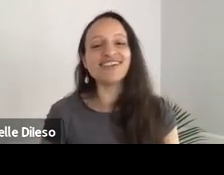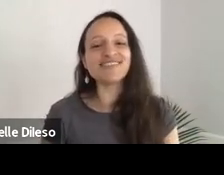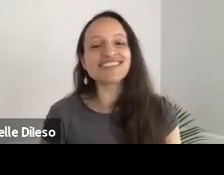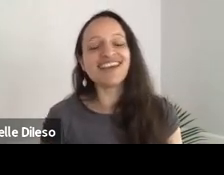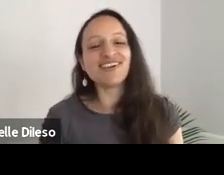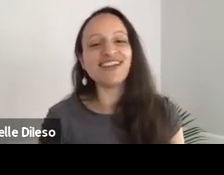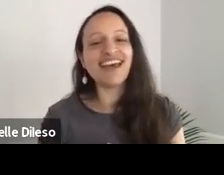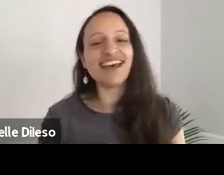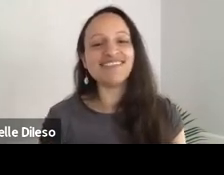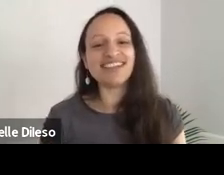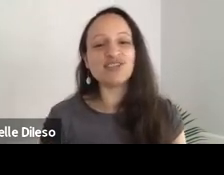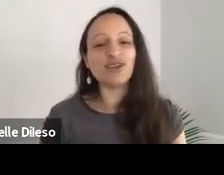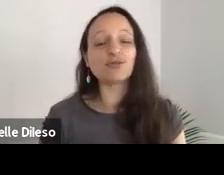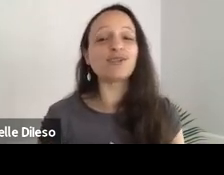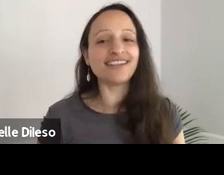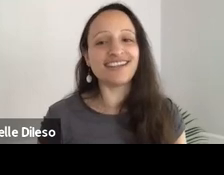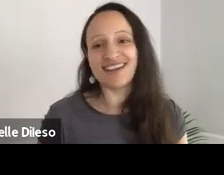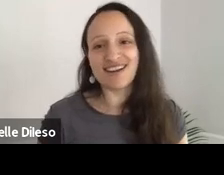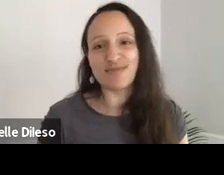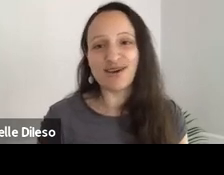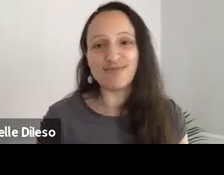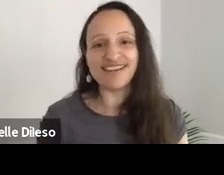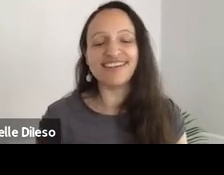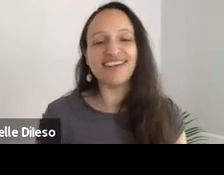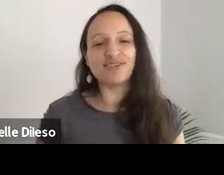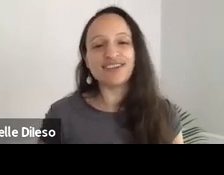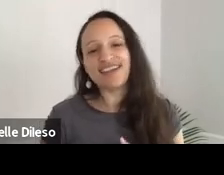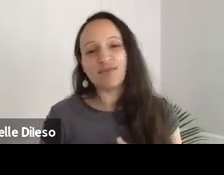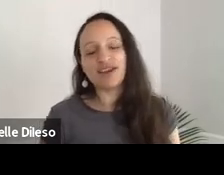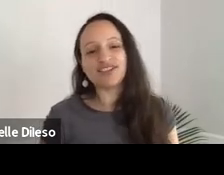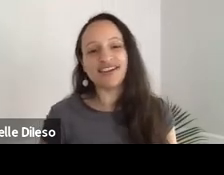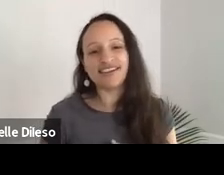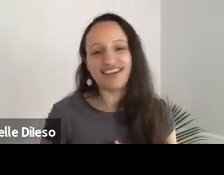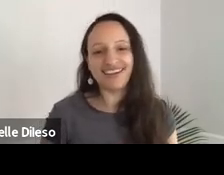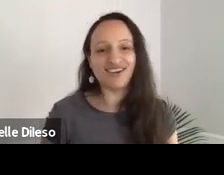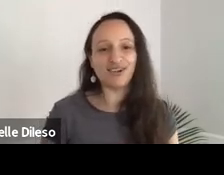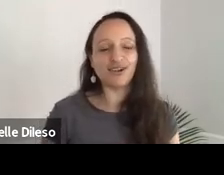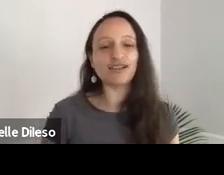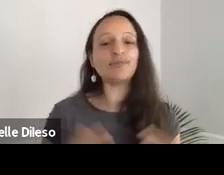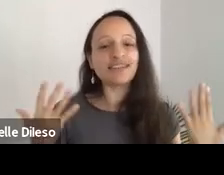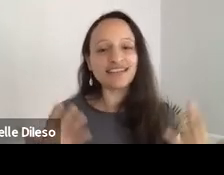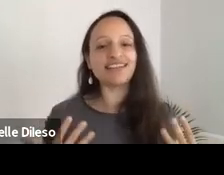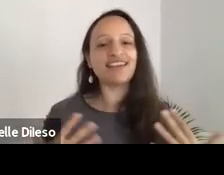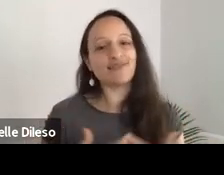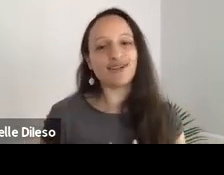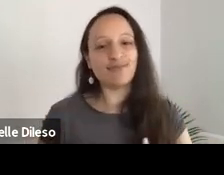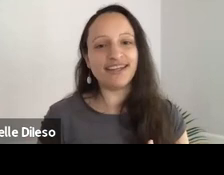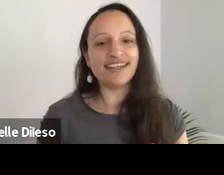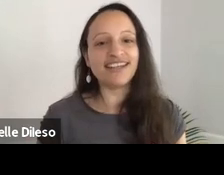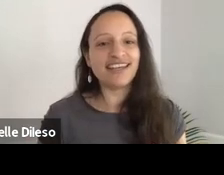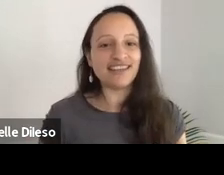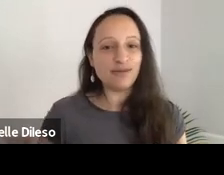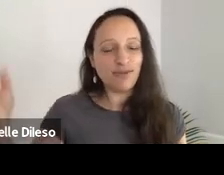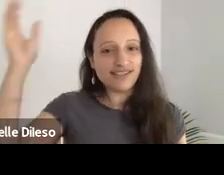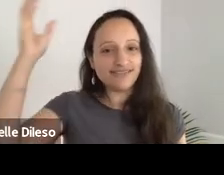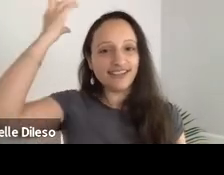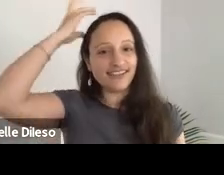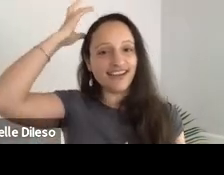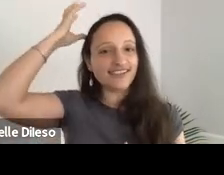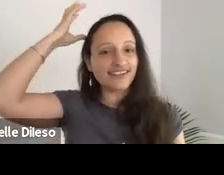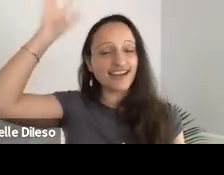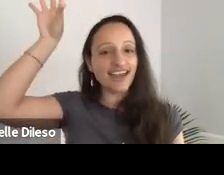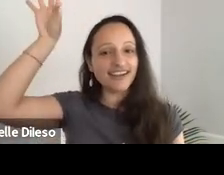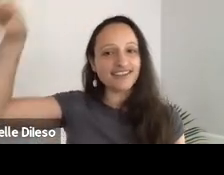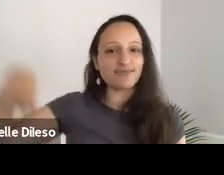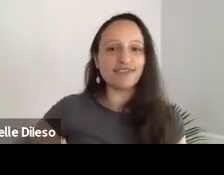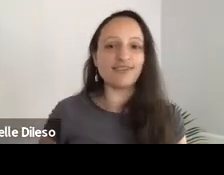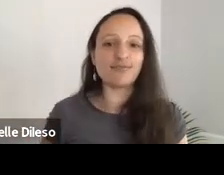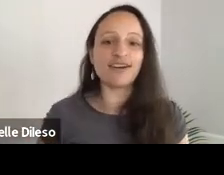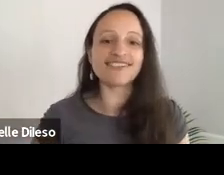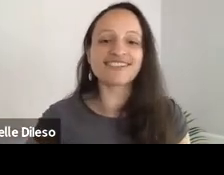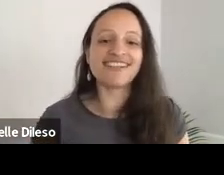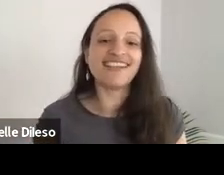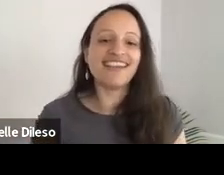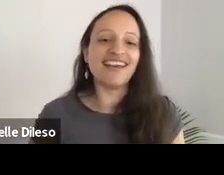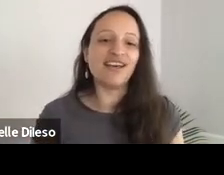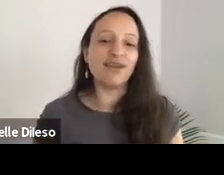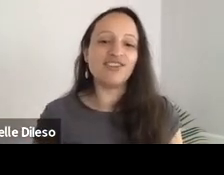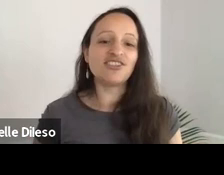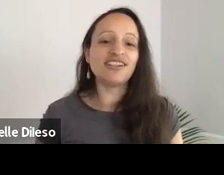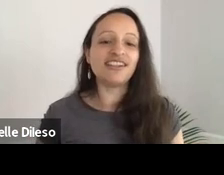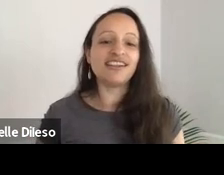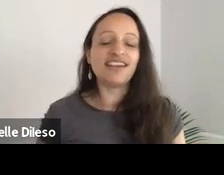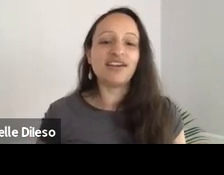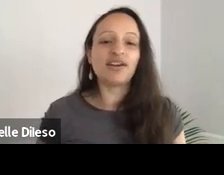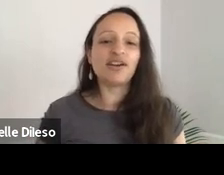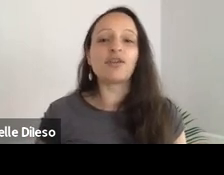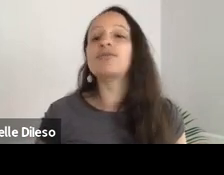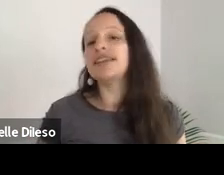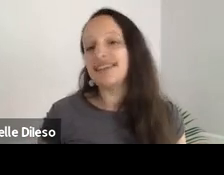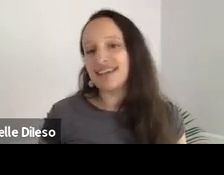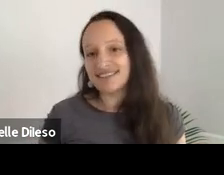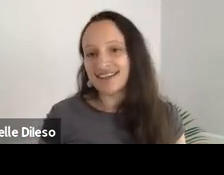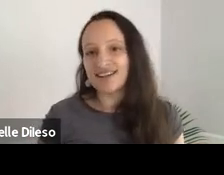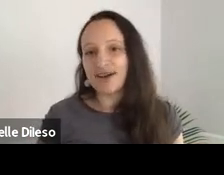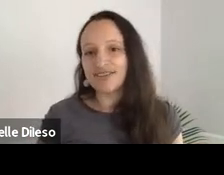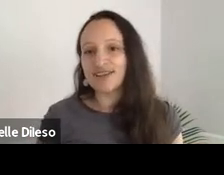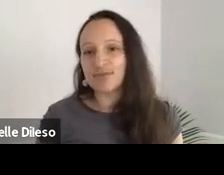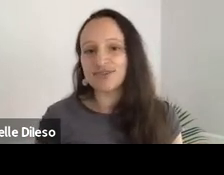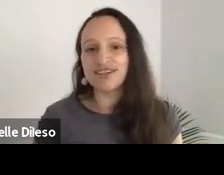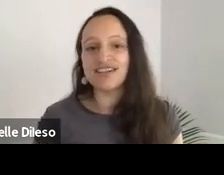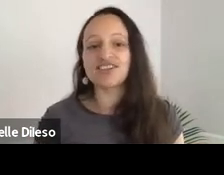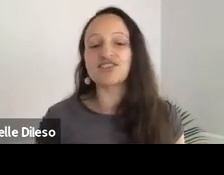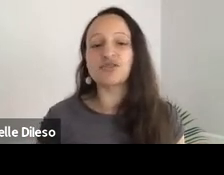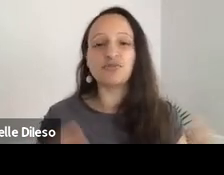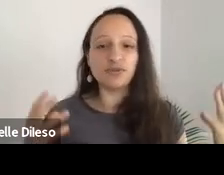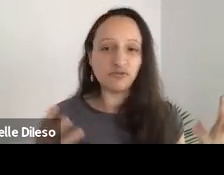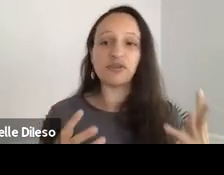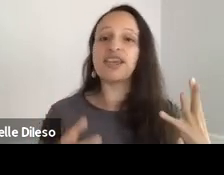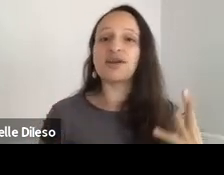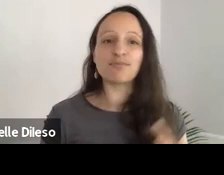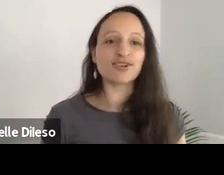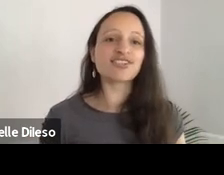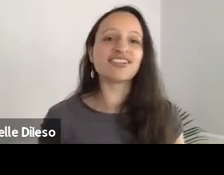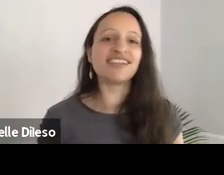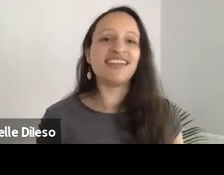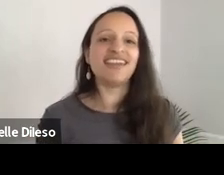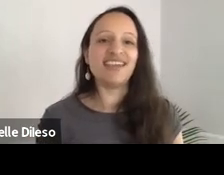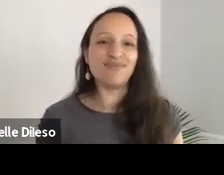Sometimes we have kids who get really excited about mud, we're looking at a picture of a young girl completely covered in mud, the muddy funnel on her head is my favorite part, and she got really excited about this opportunity just to be fully immersed